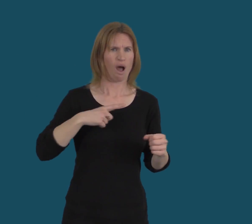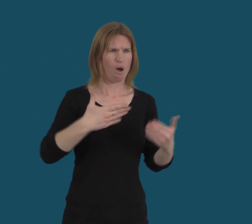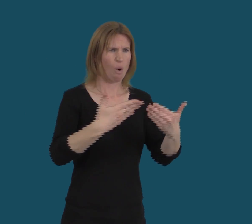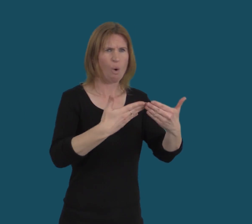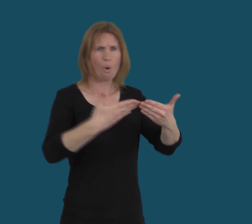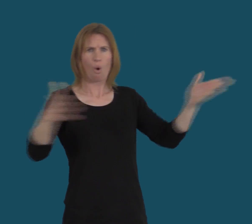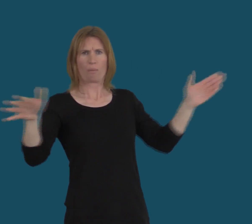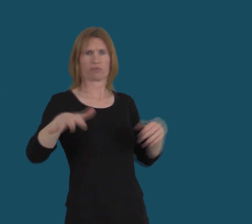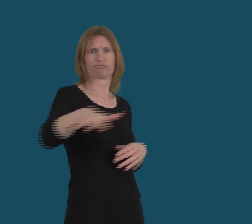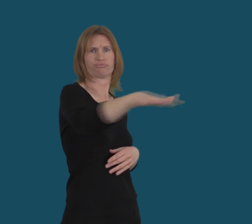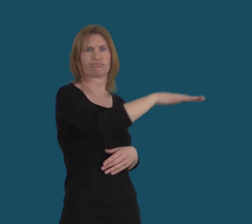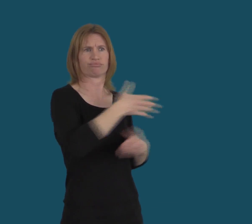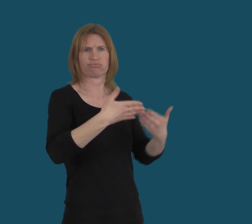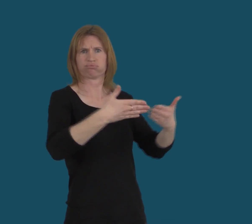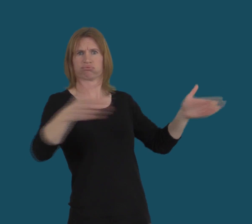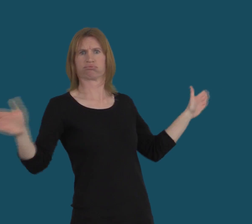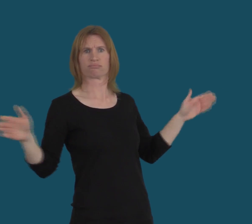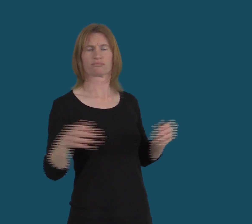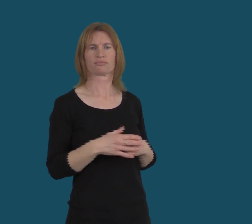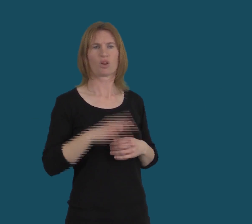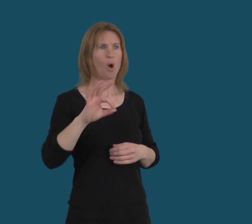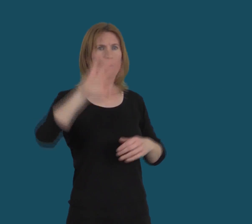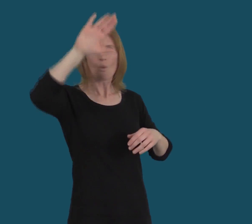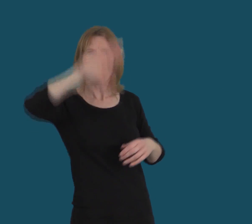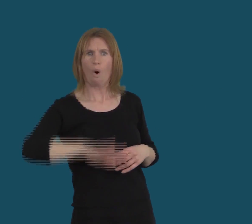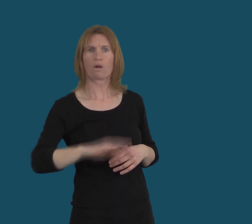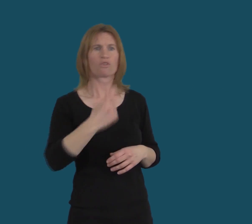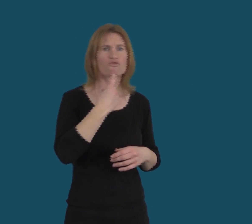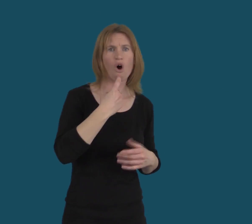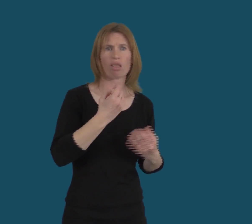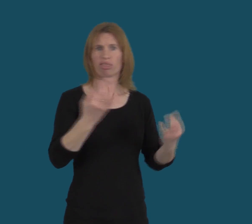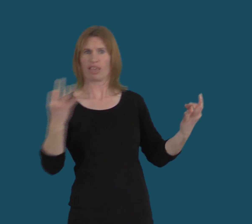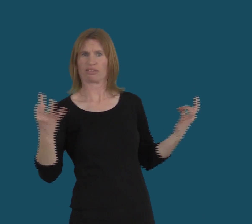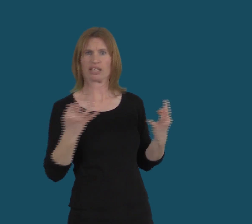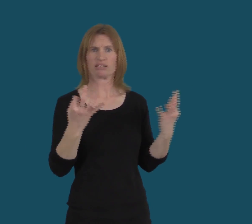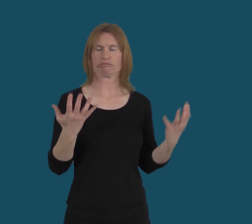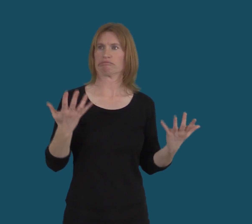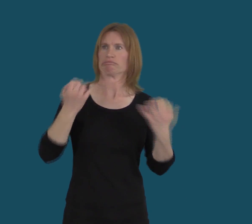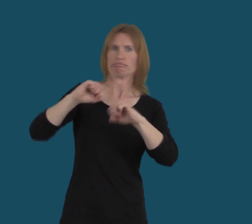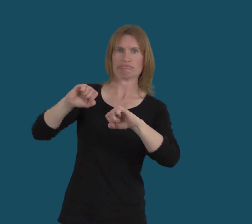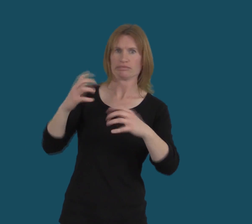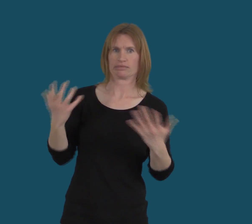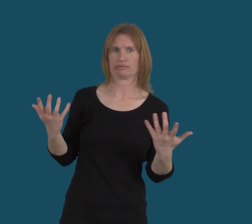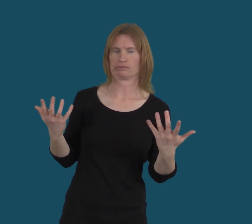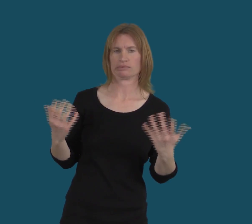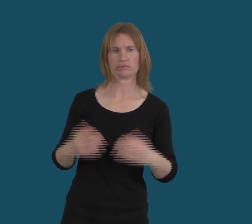It may an open area with no wall or rock barriers you can use to protect yourself from radiant heat.